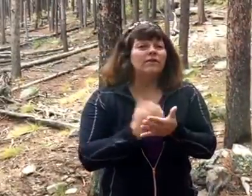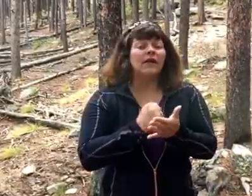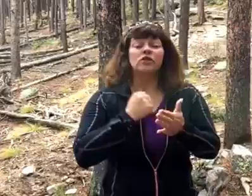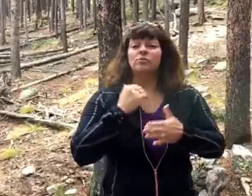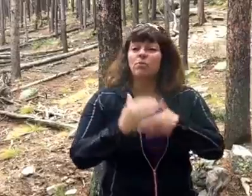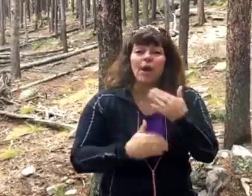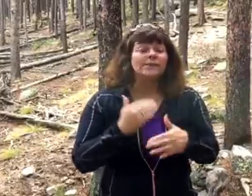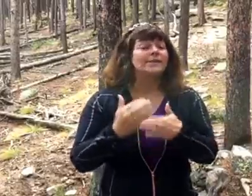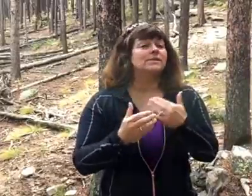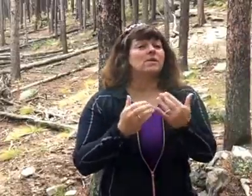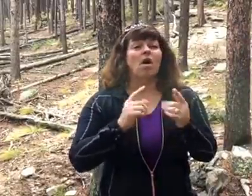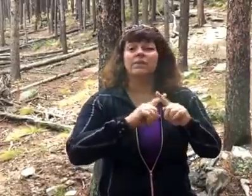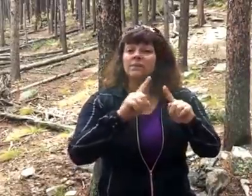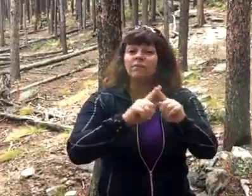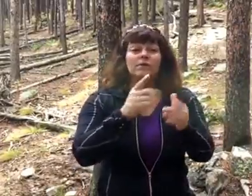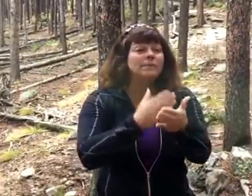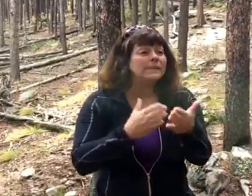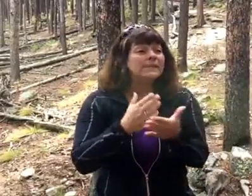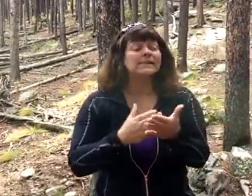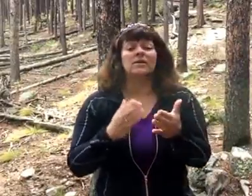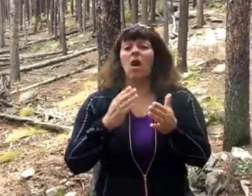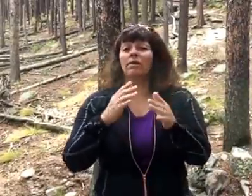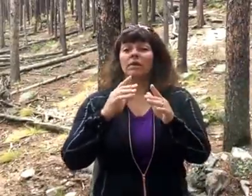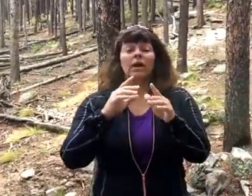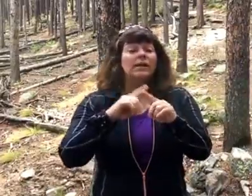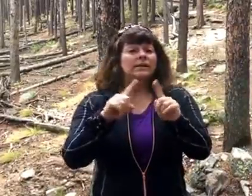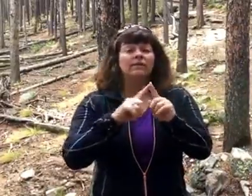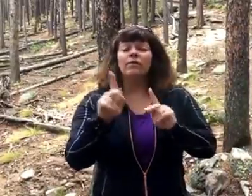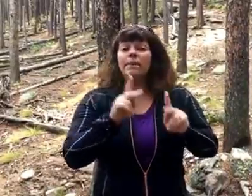intervention process and how the different pieces and other different